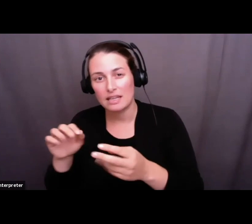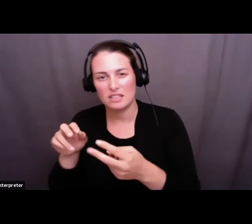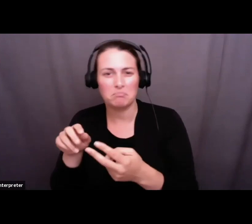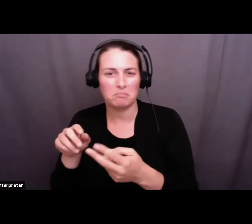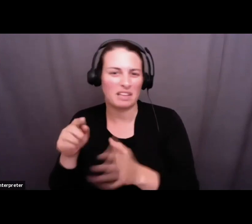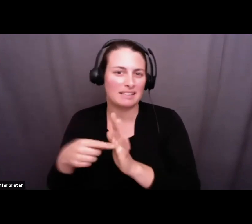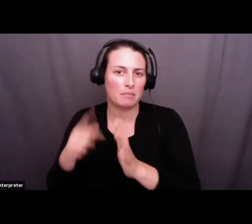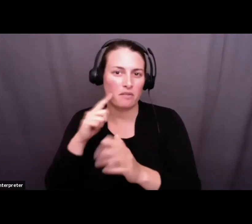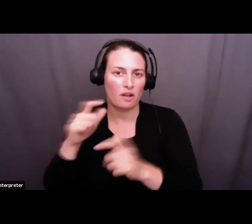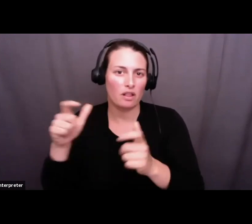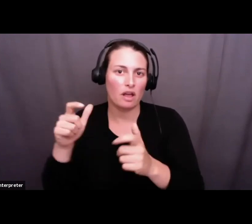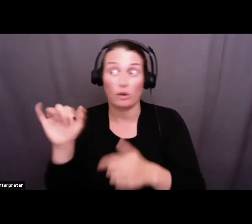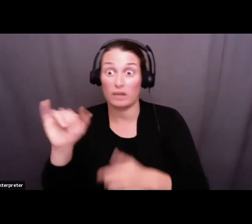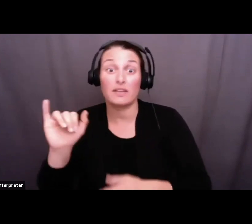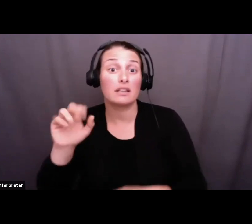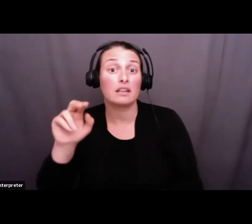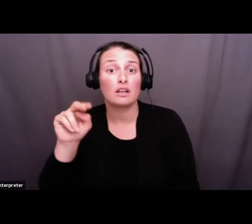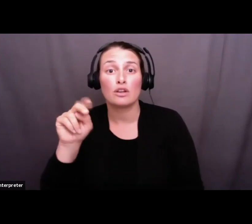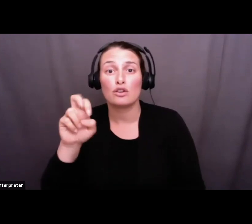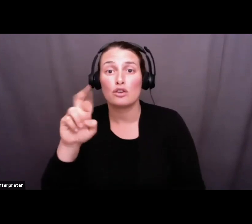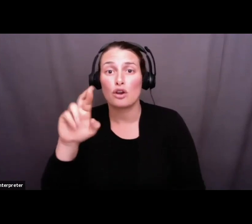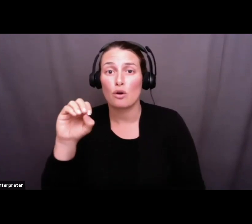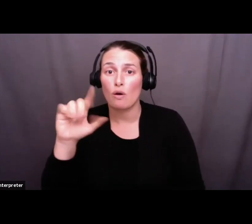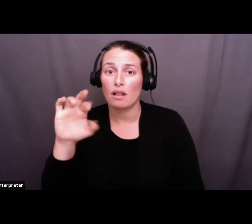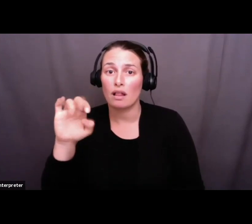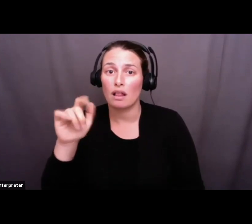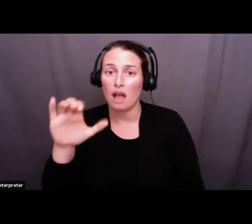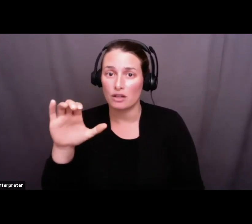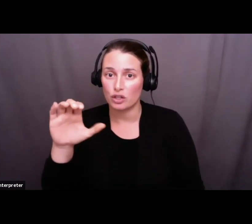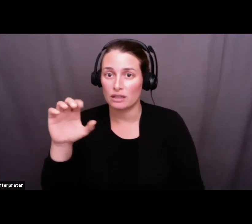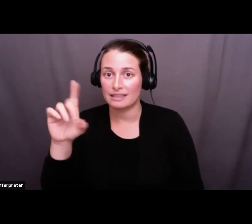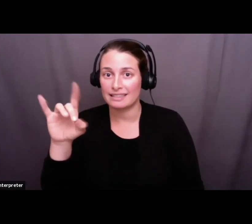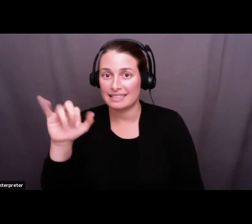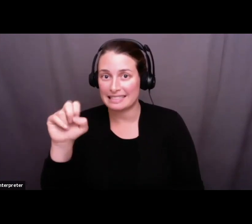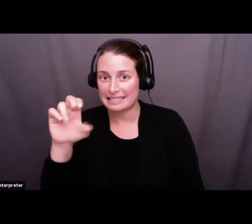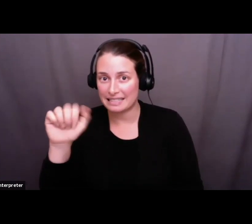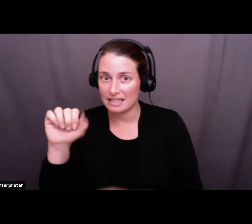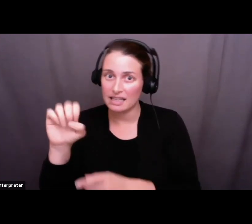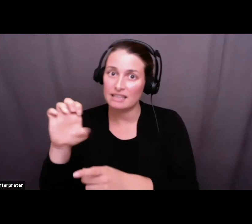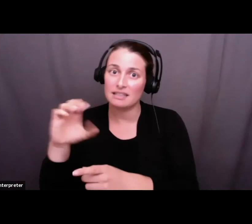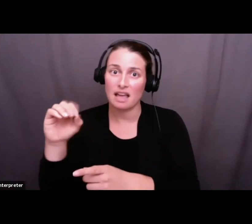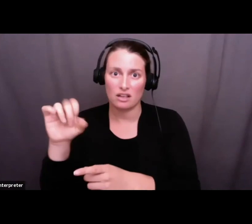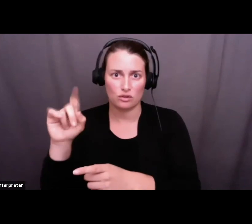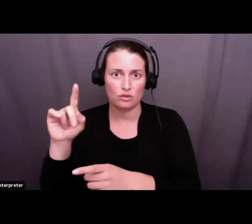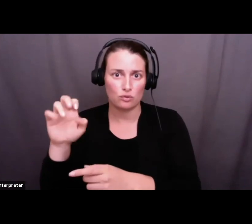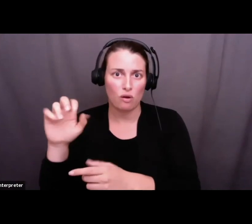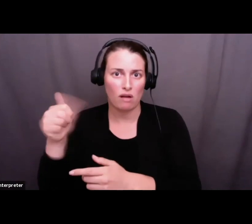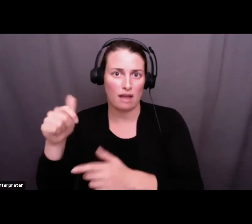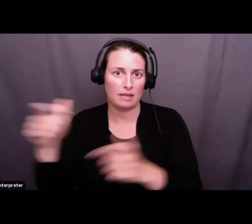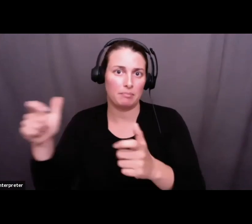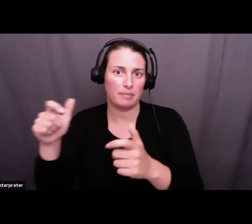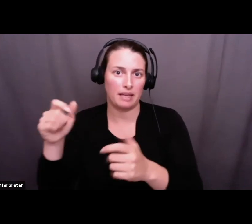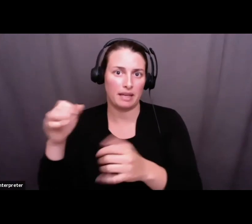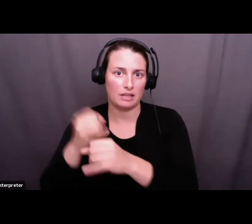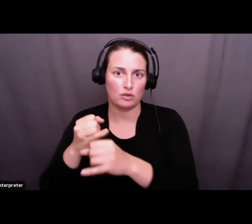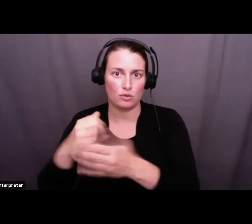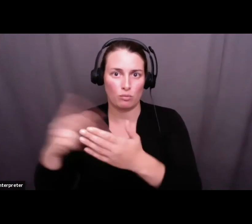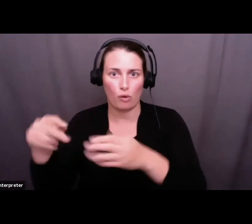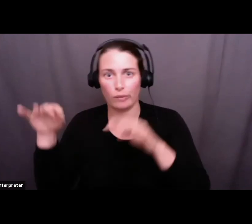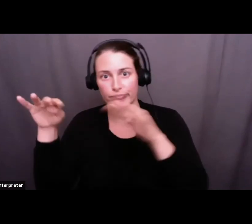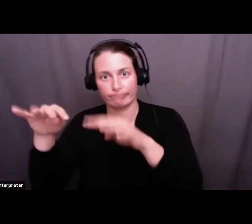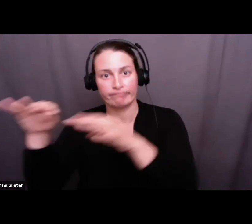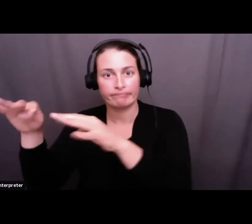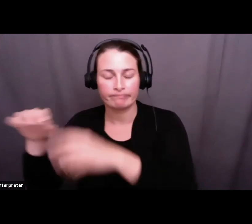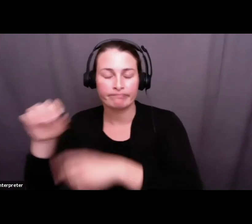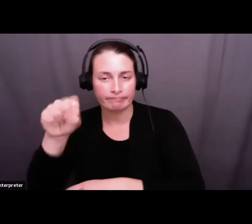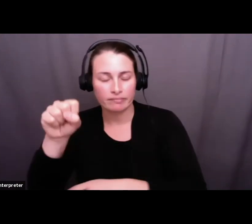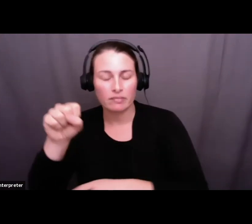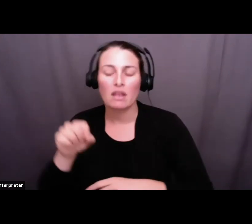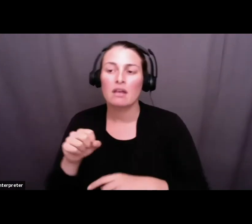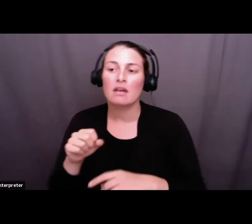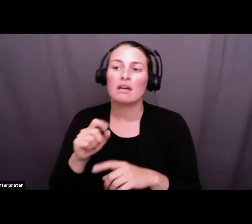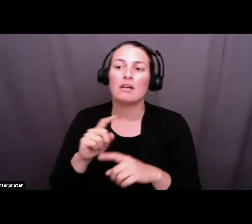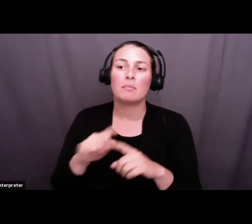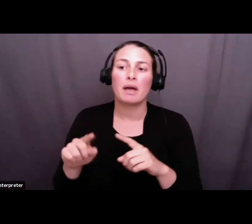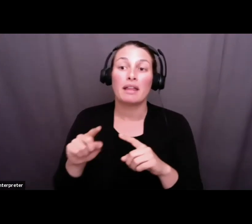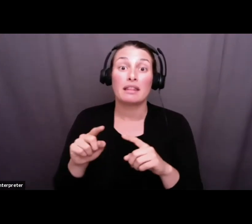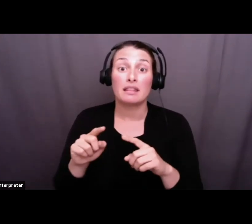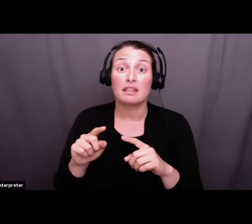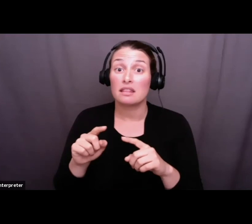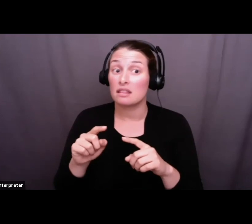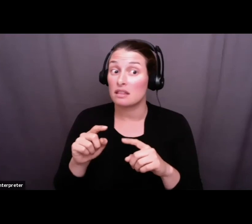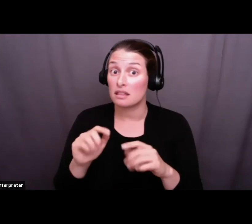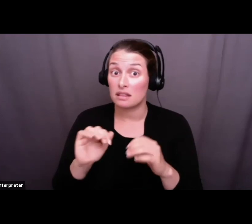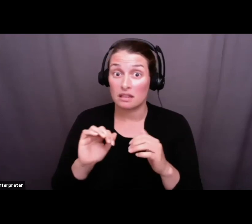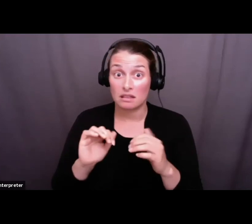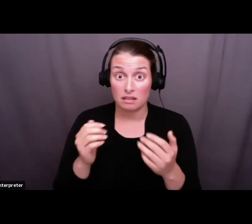even Neurologic Disease and Stroke. I think that the key is to utilize that forum effectively